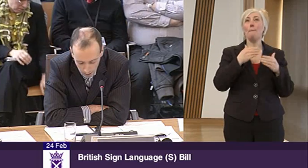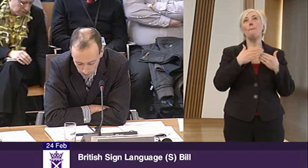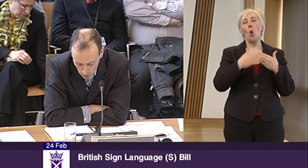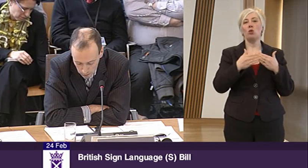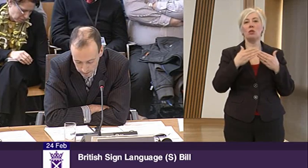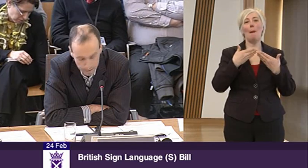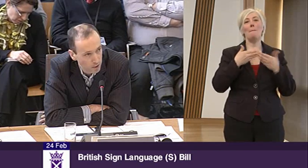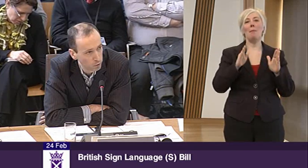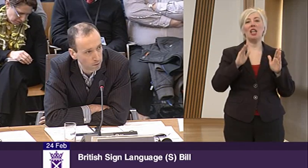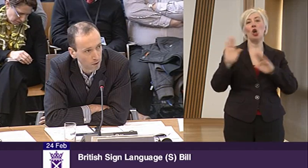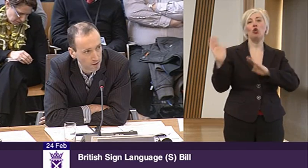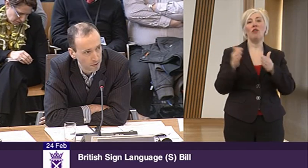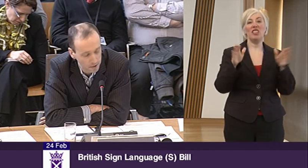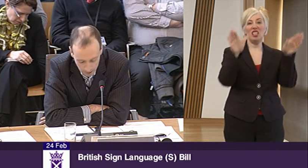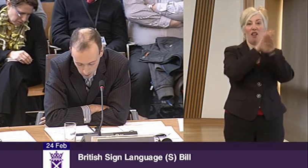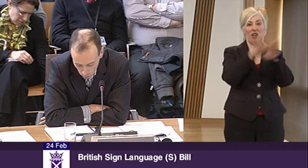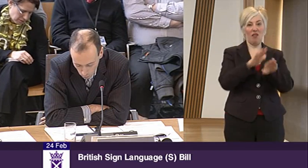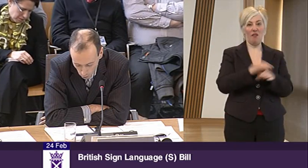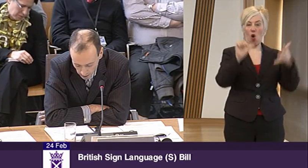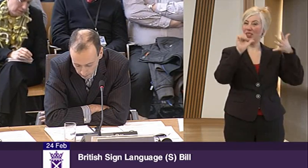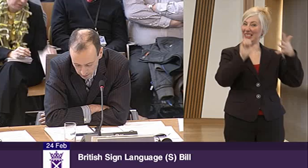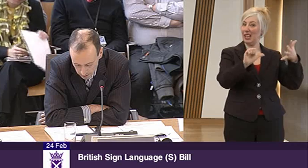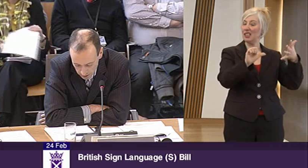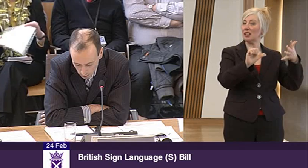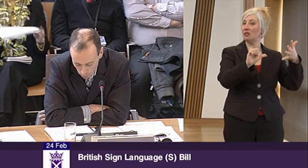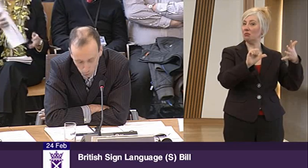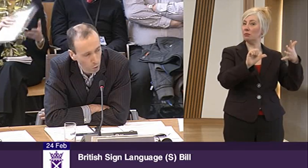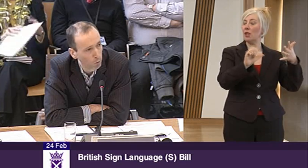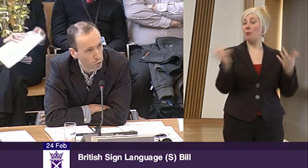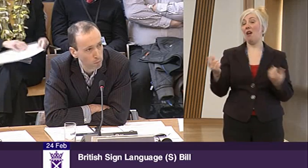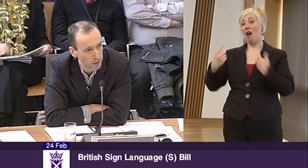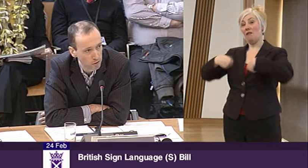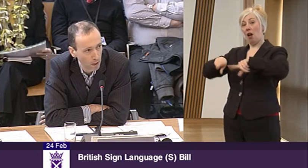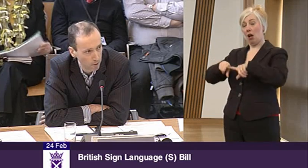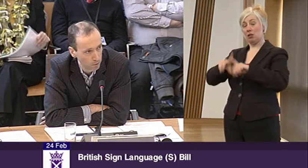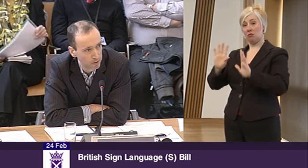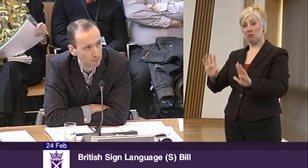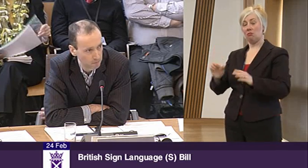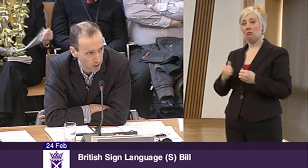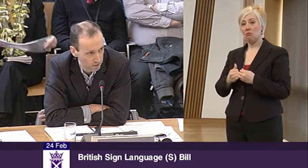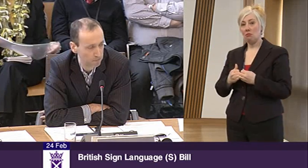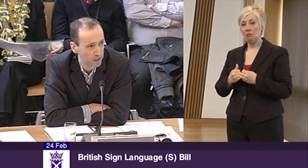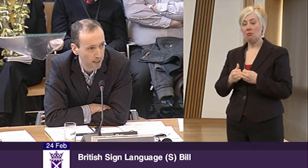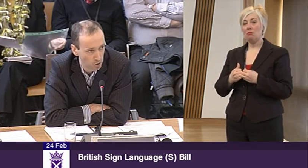are not covered by that. In education, for example, as I know something about that, the